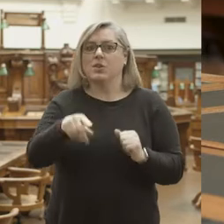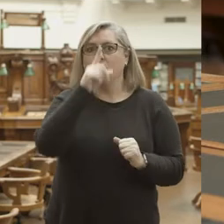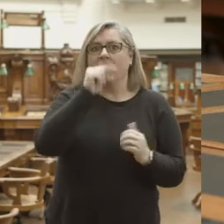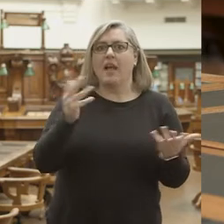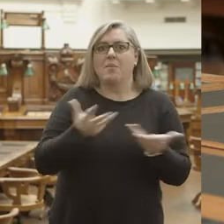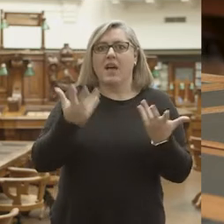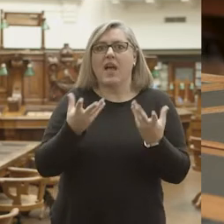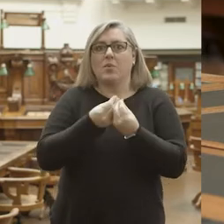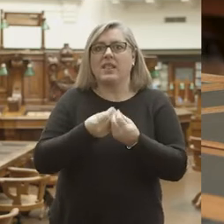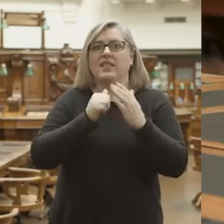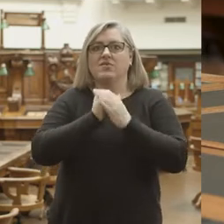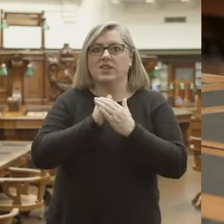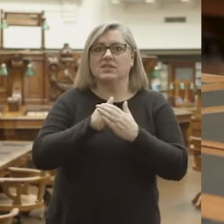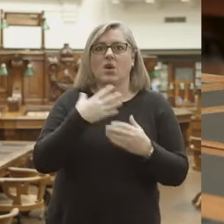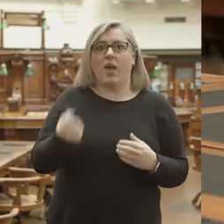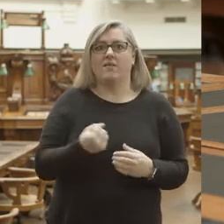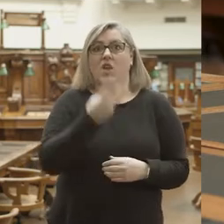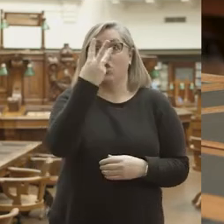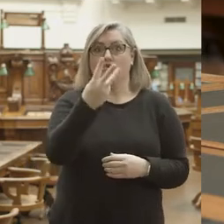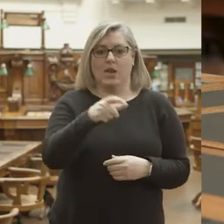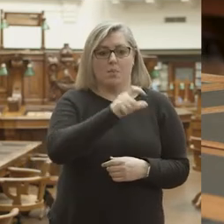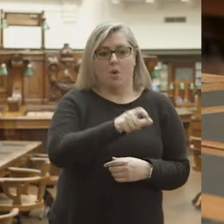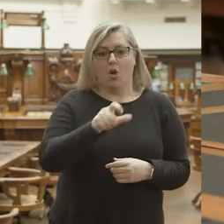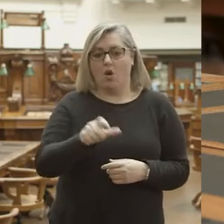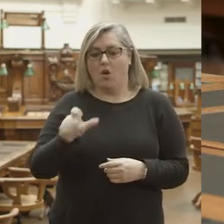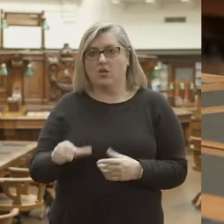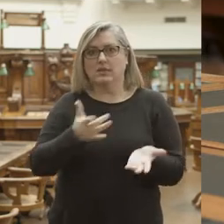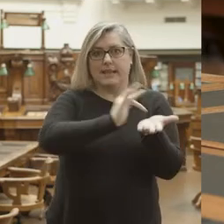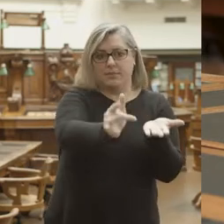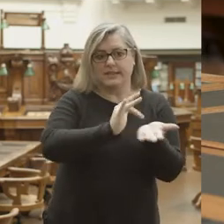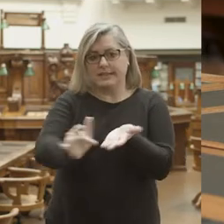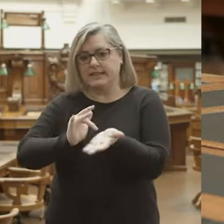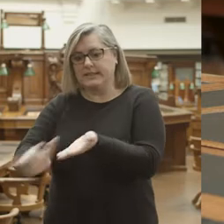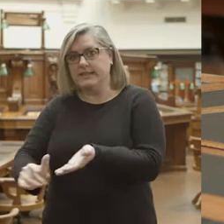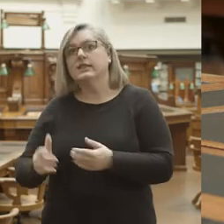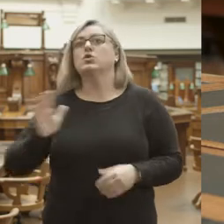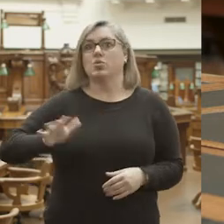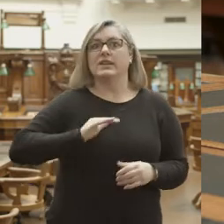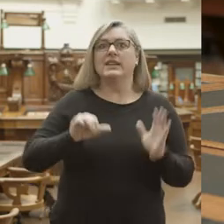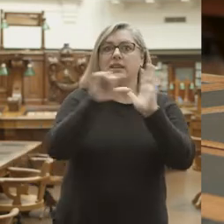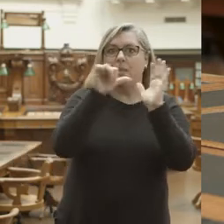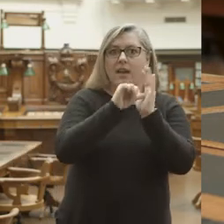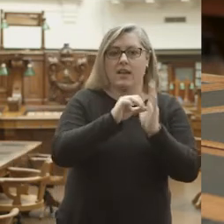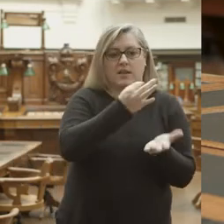You're going to need three match boxes, empty of all matches, you're going to need some coins like this.